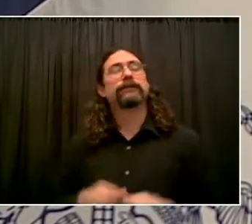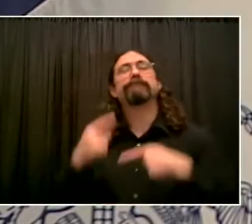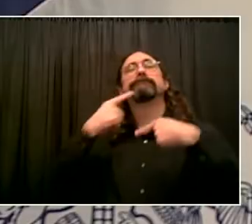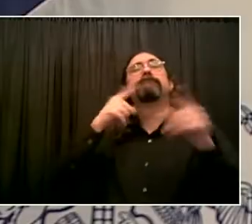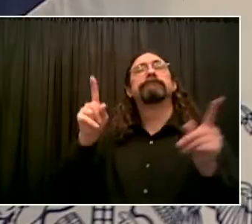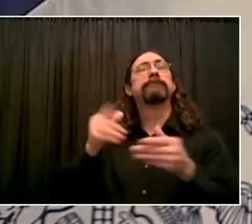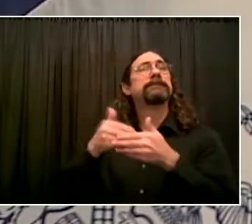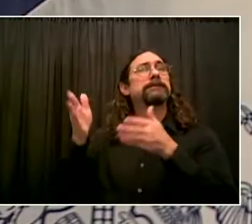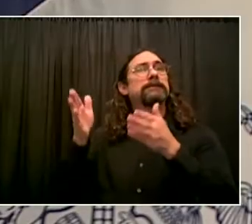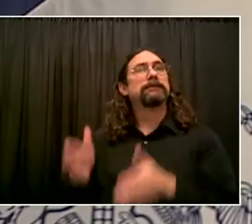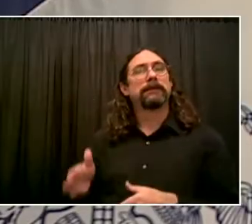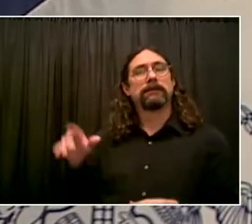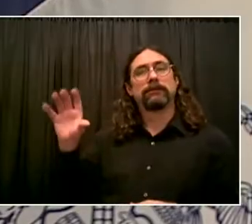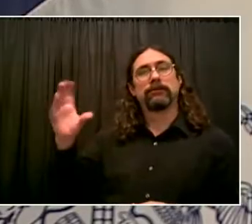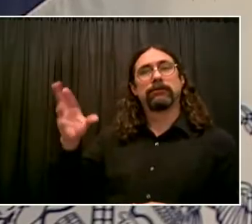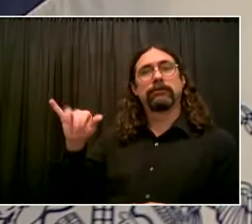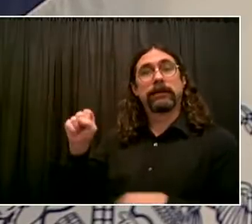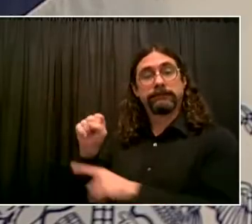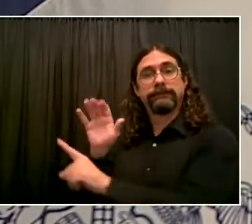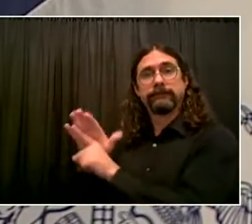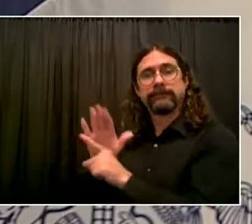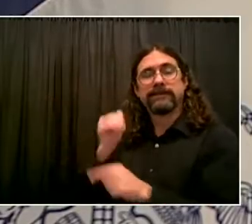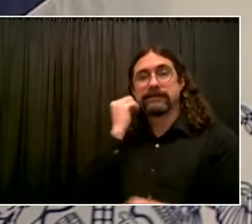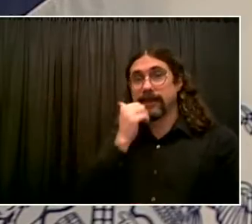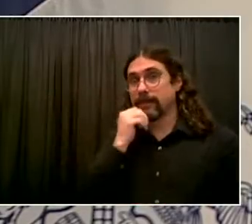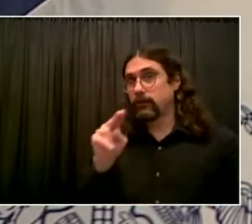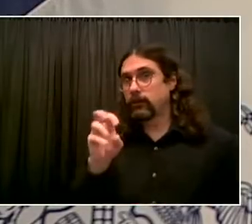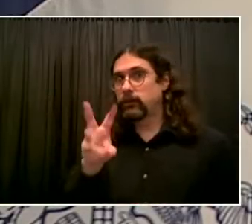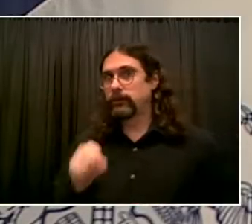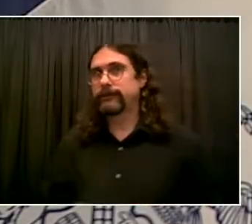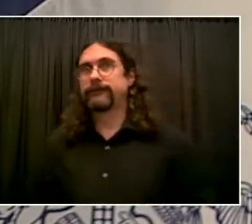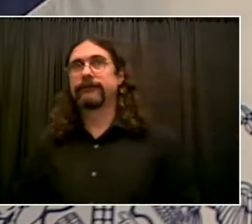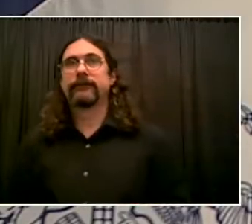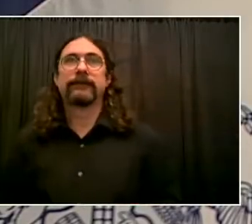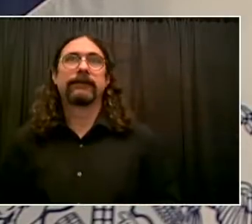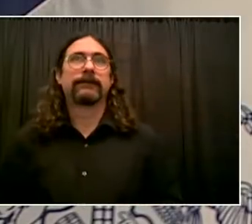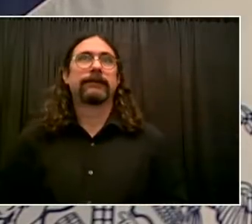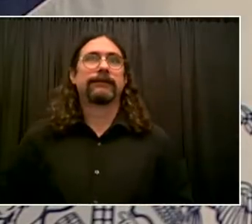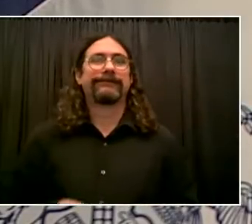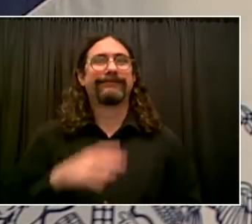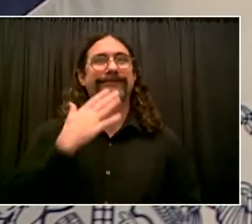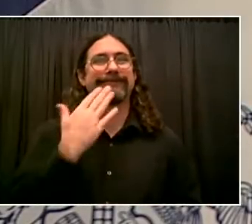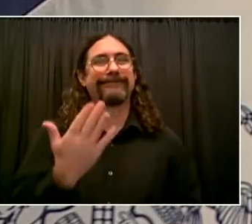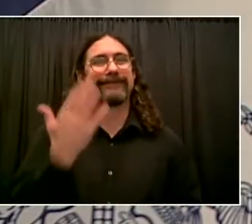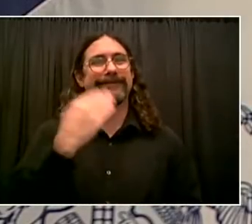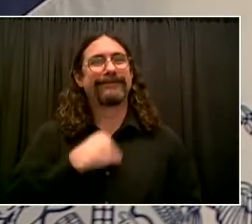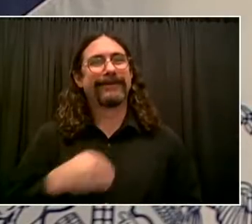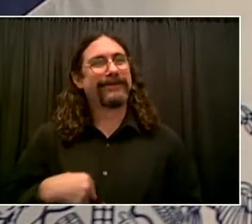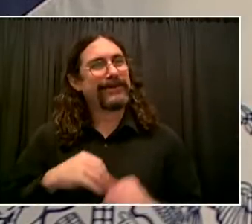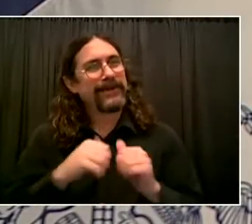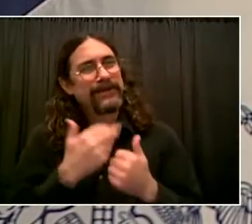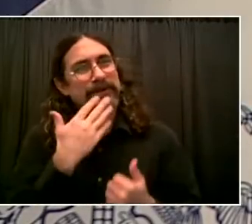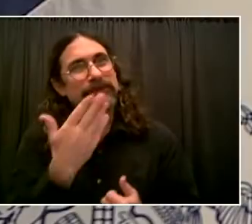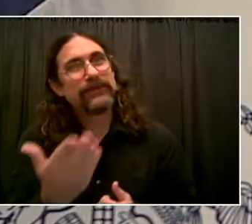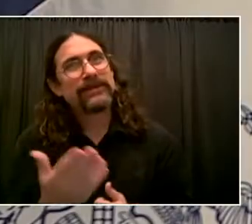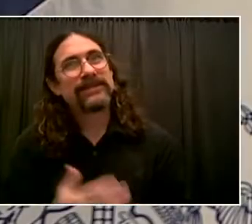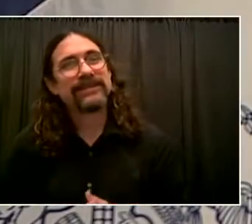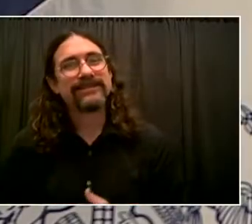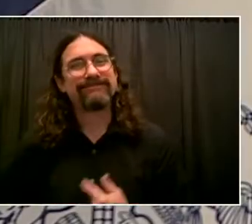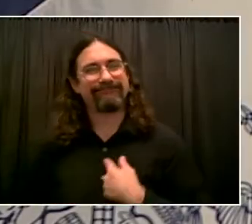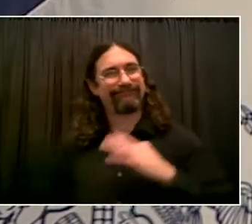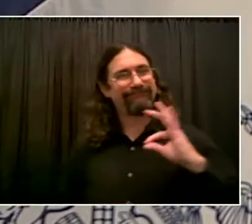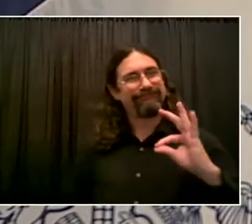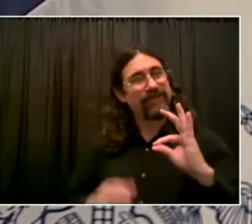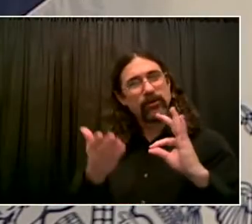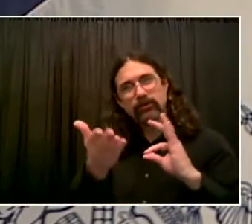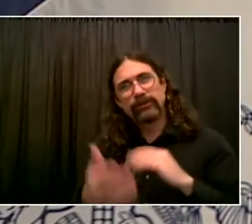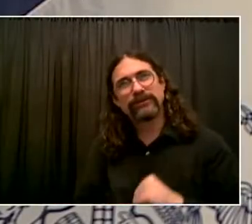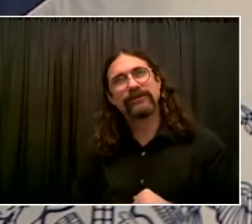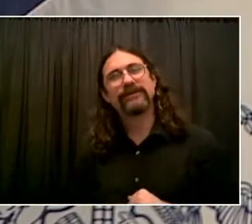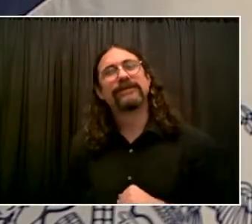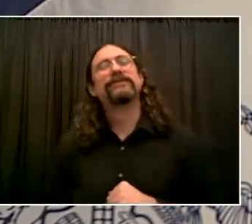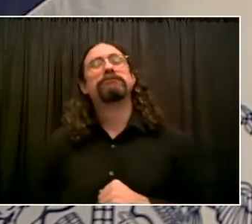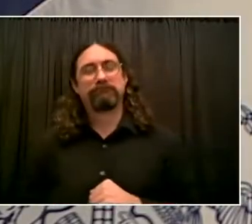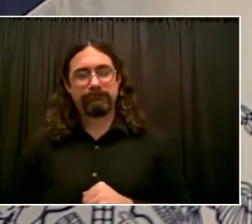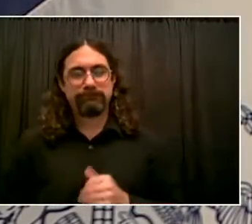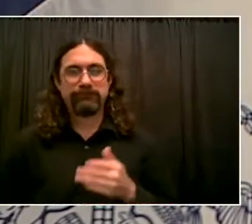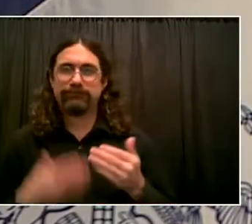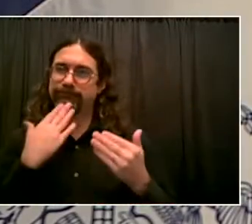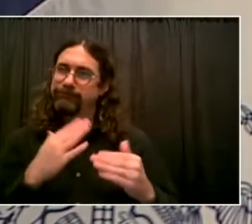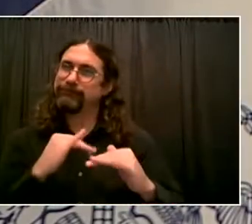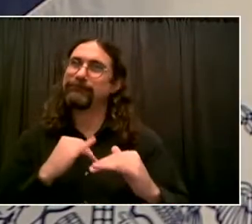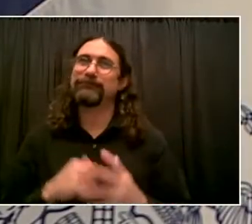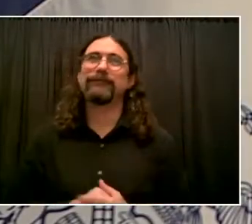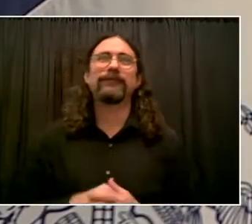EWN S.